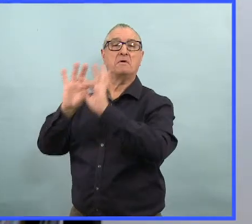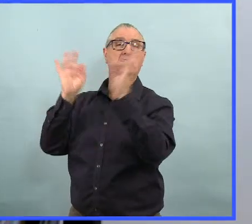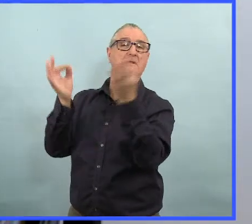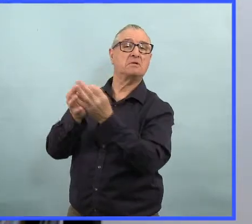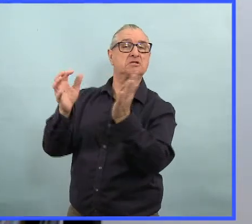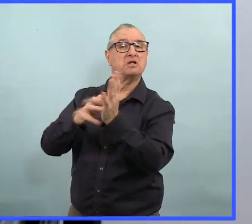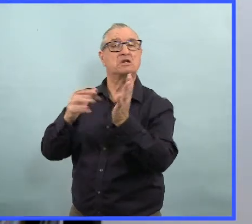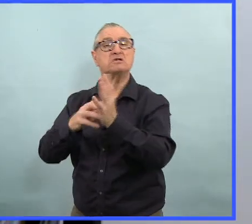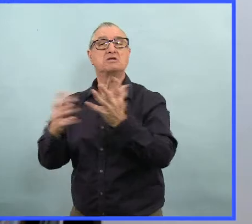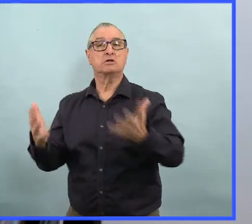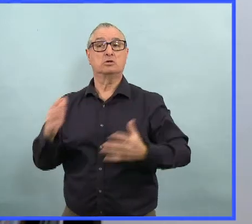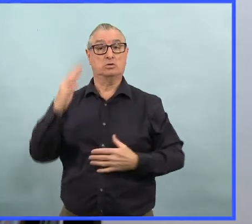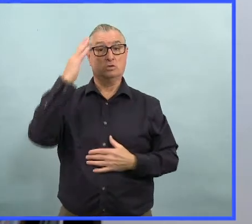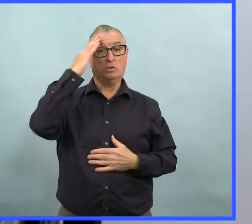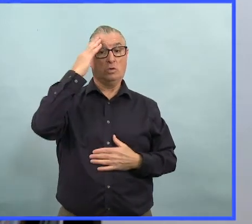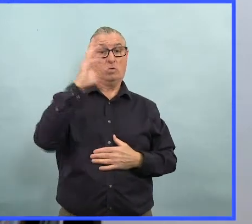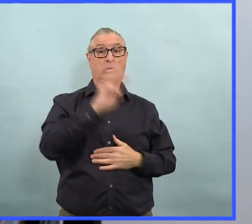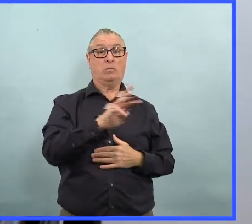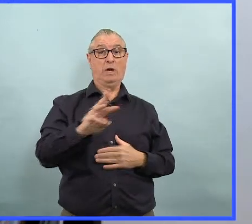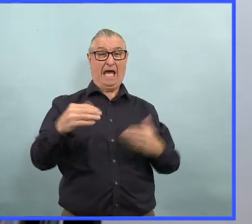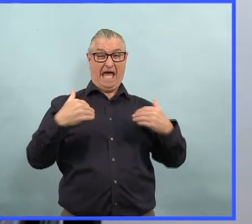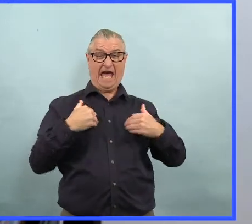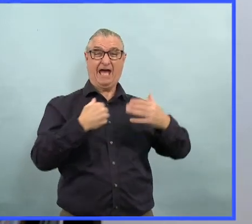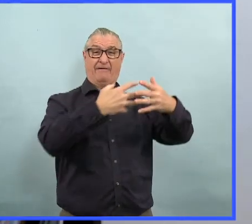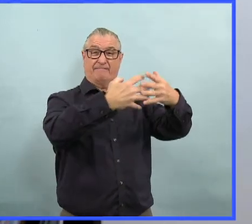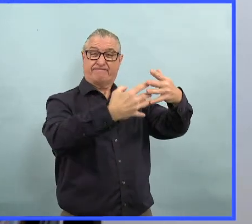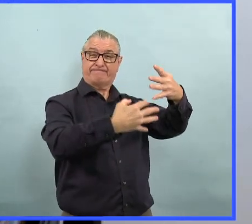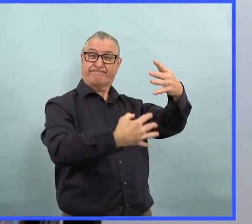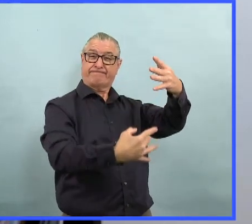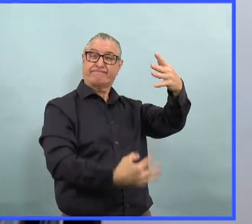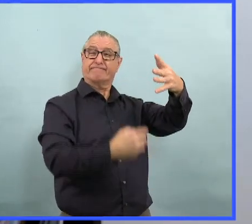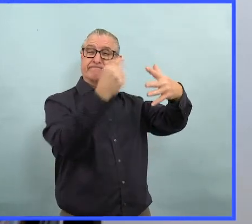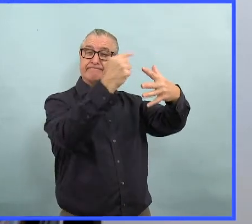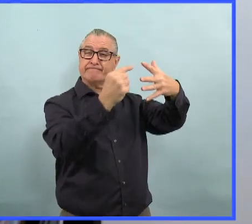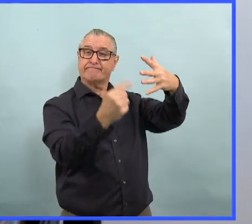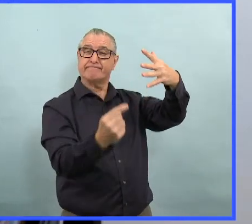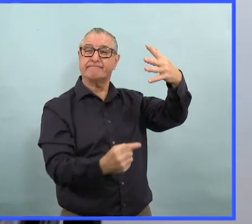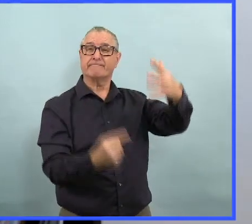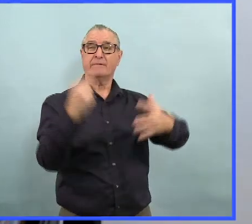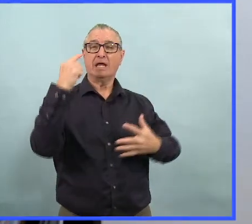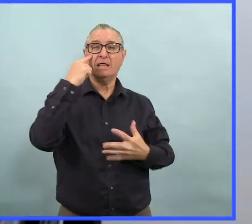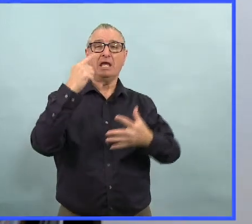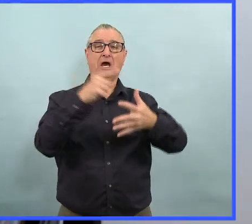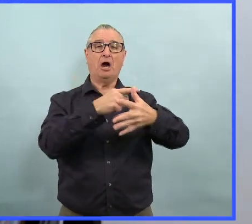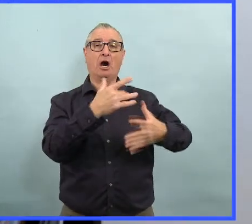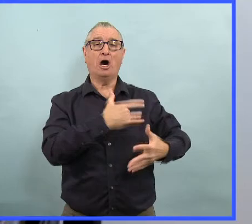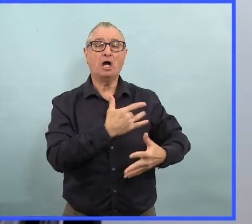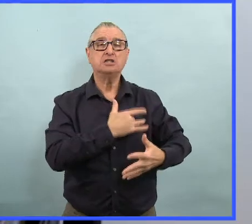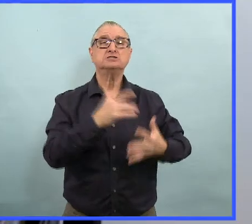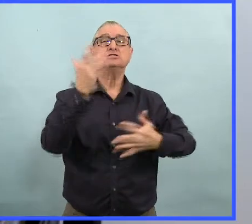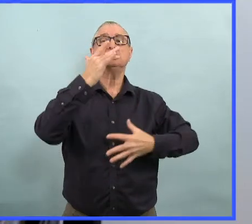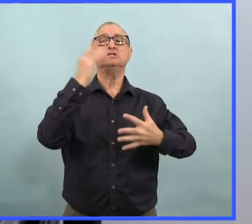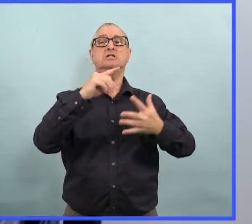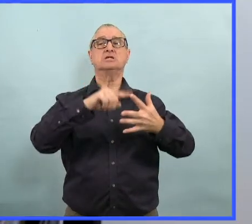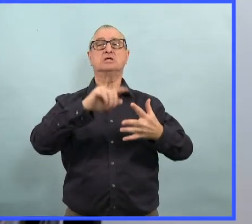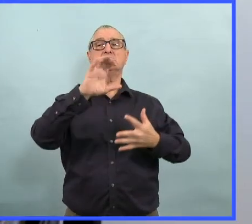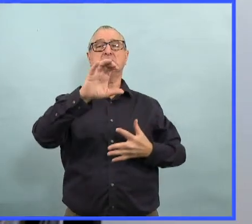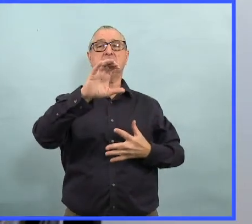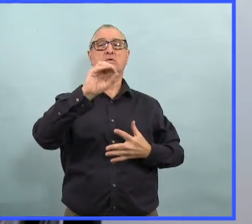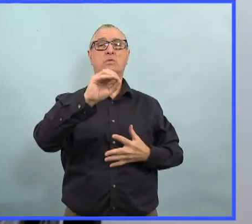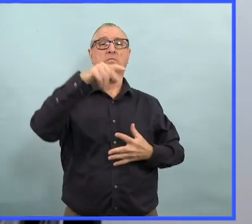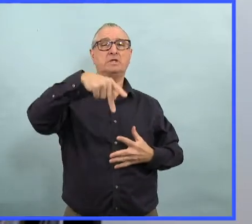our list and many of us do whether that's heart disease or copd or kidney disease liver disease